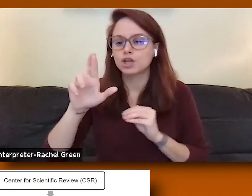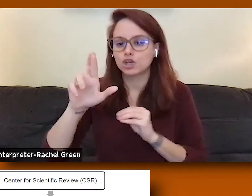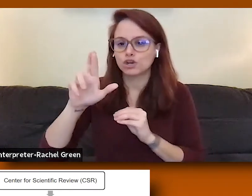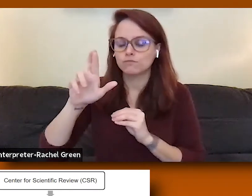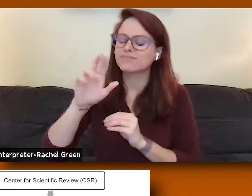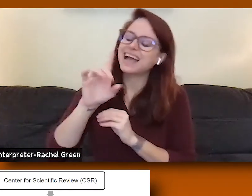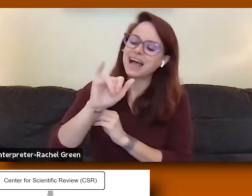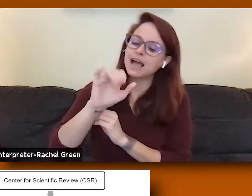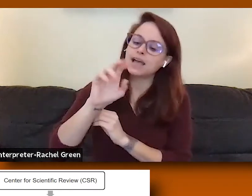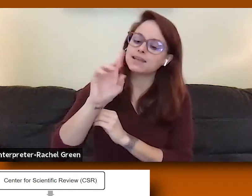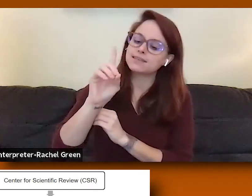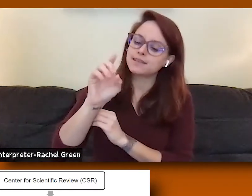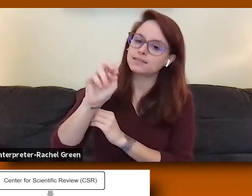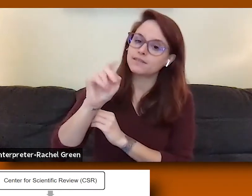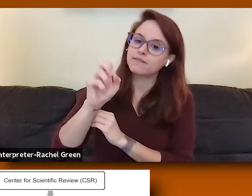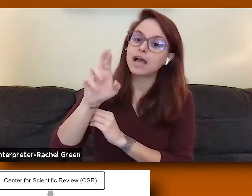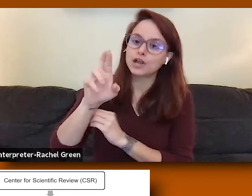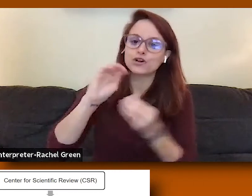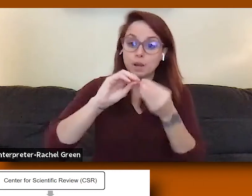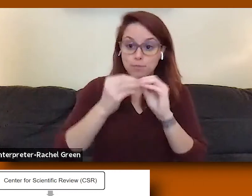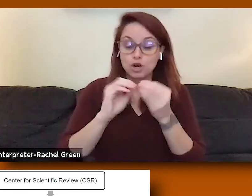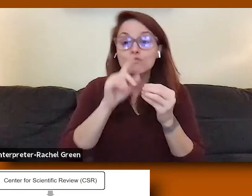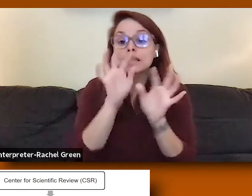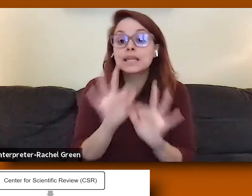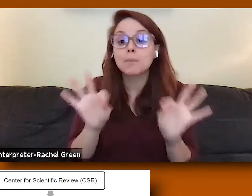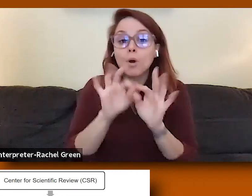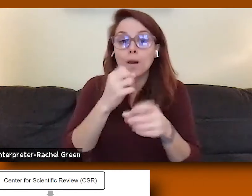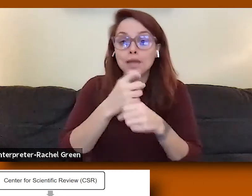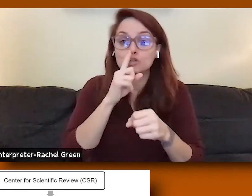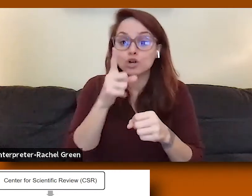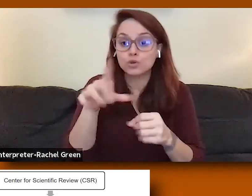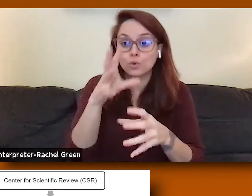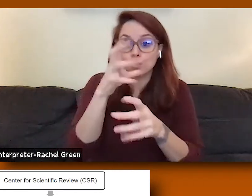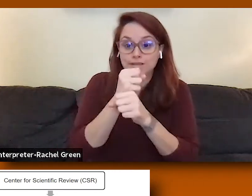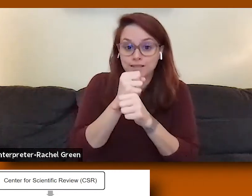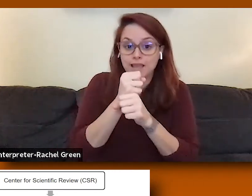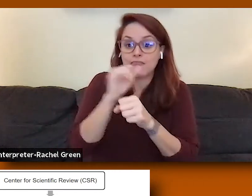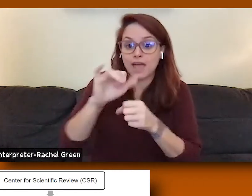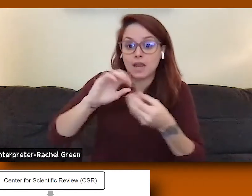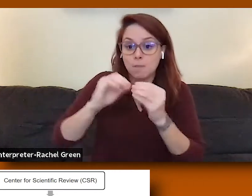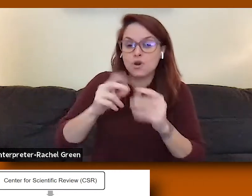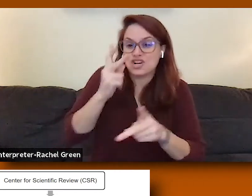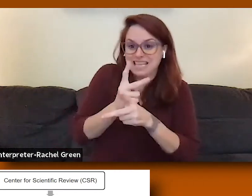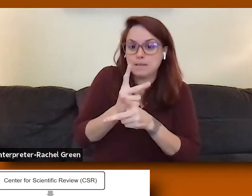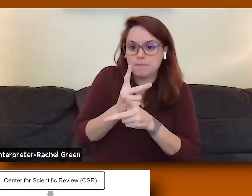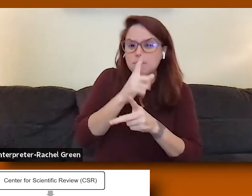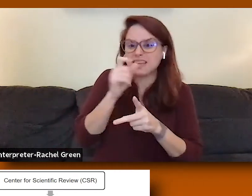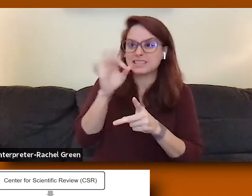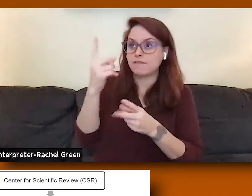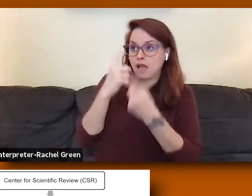so, you want to hold on to that, because if you ever want to ask questions about your application, you'll use that number.